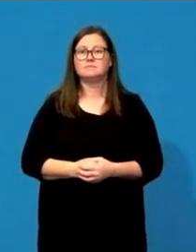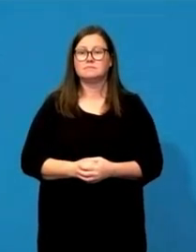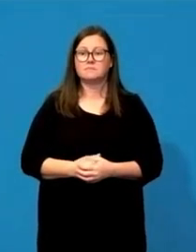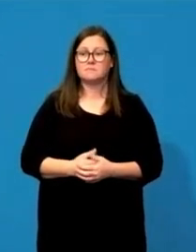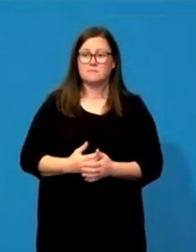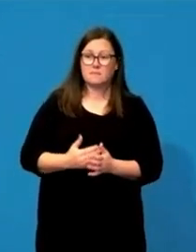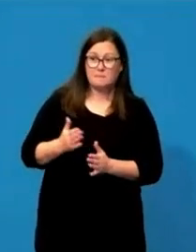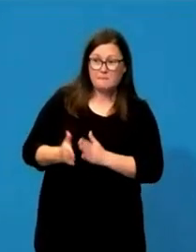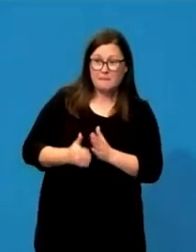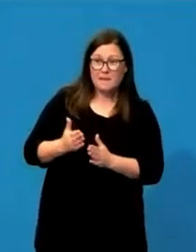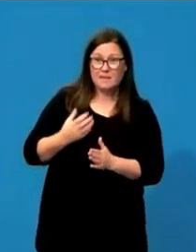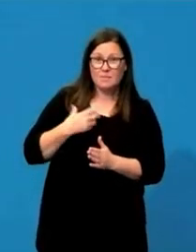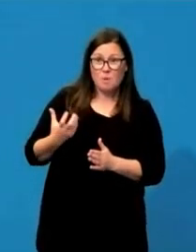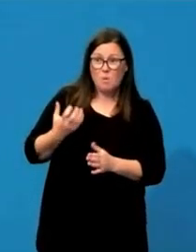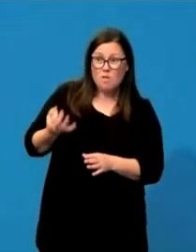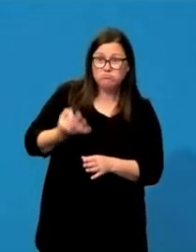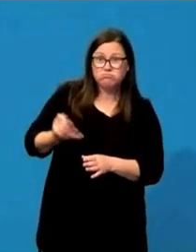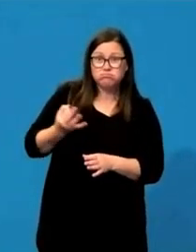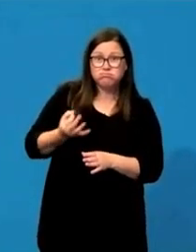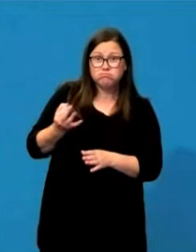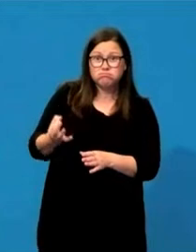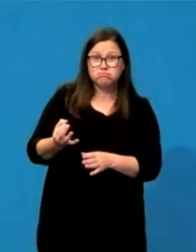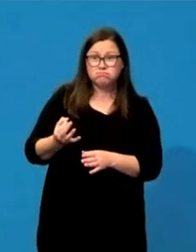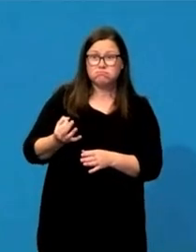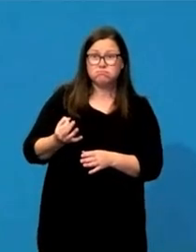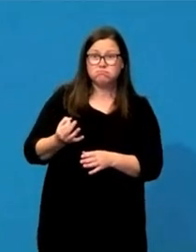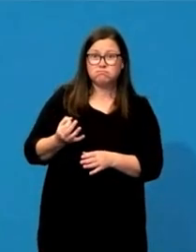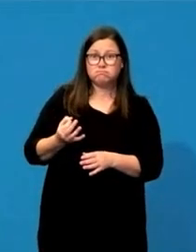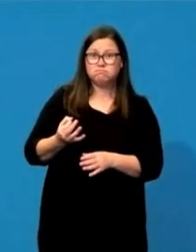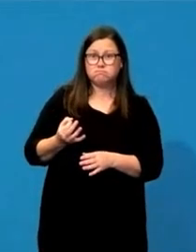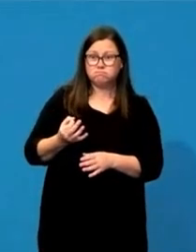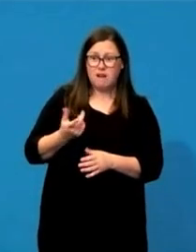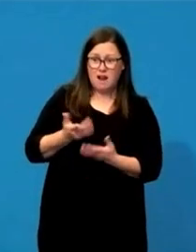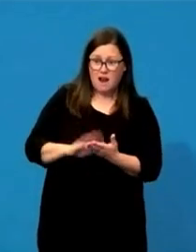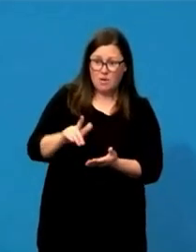And you - how are you feeling about having to wait? I can't wait too long.